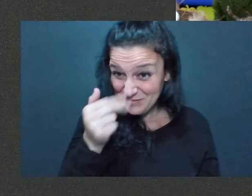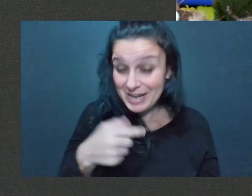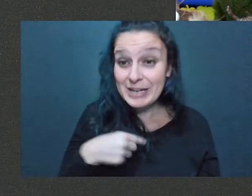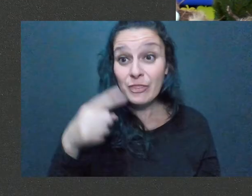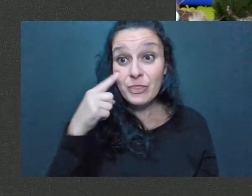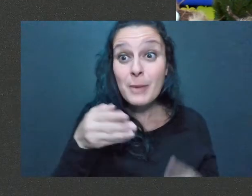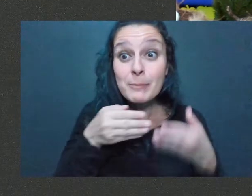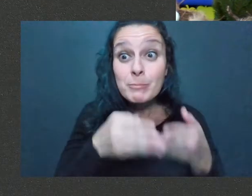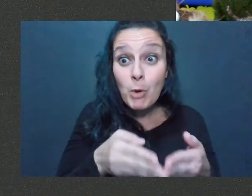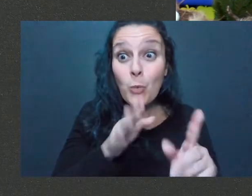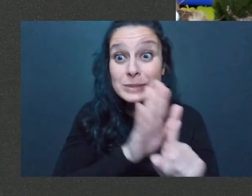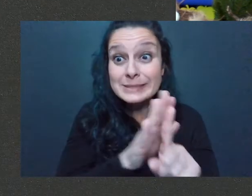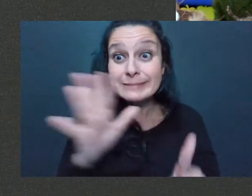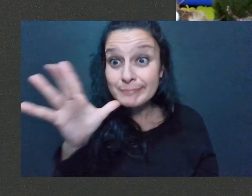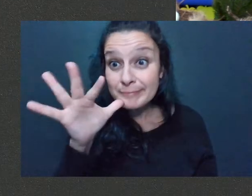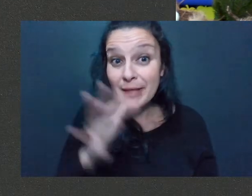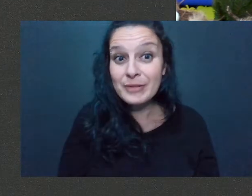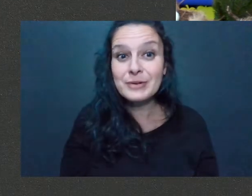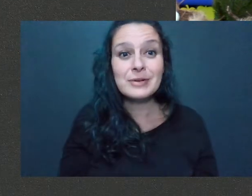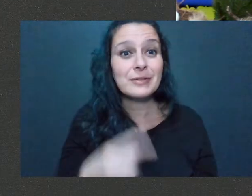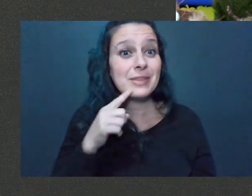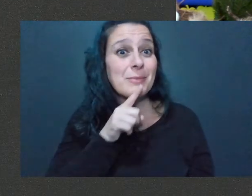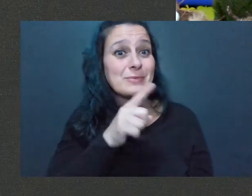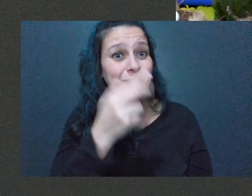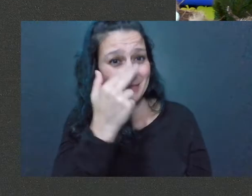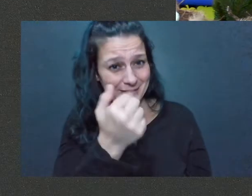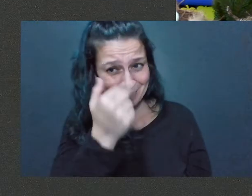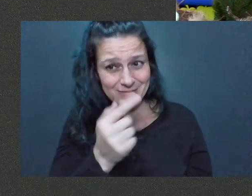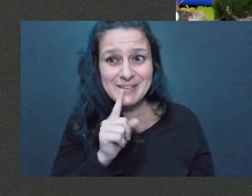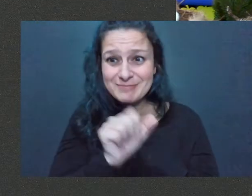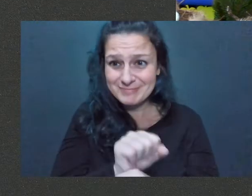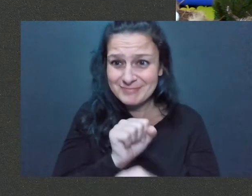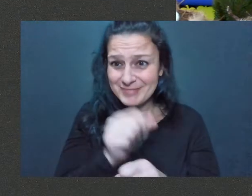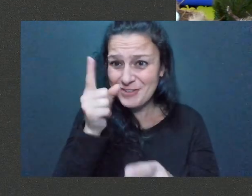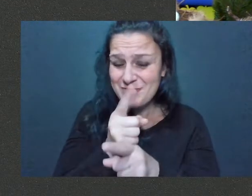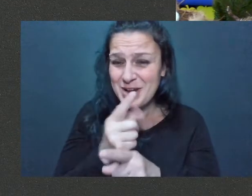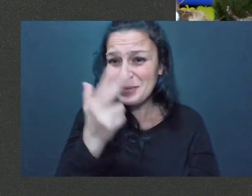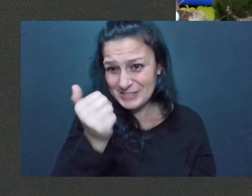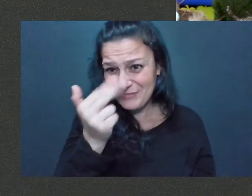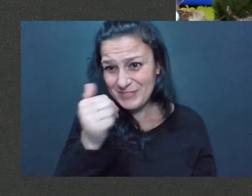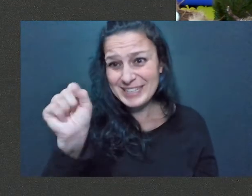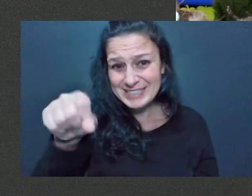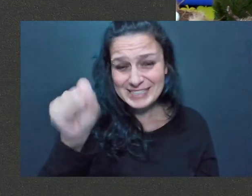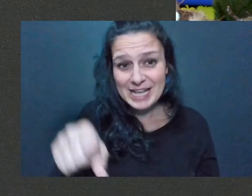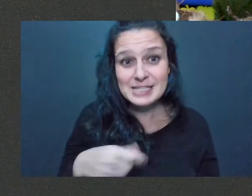that he thought the boat was his mom? It was really funny, wasn't it? It was funny.